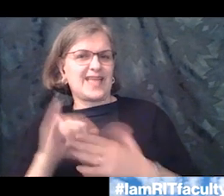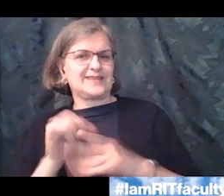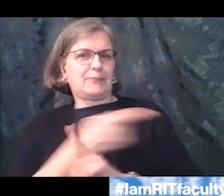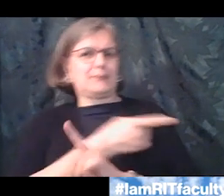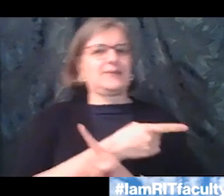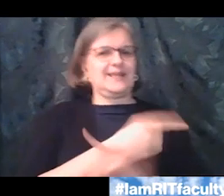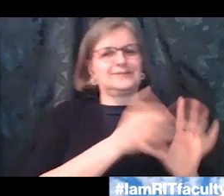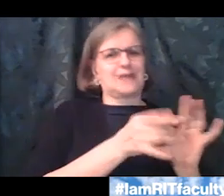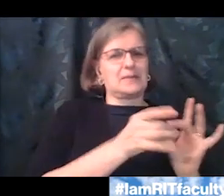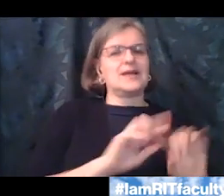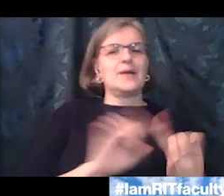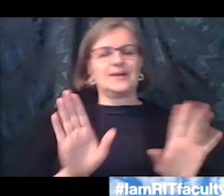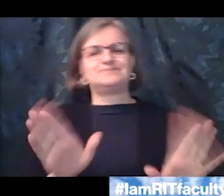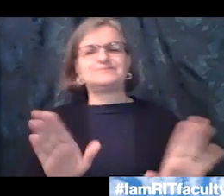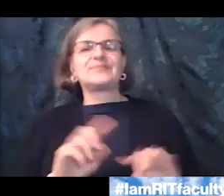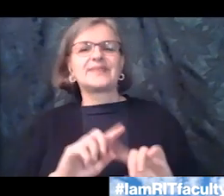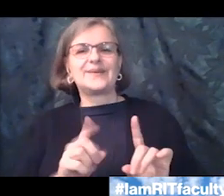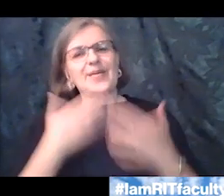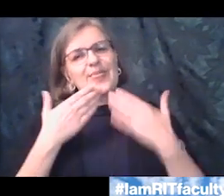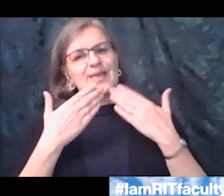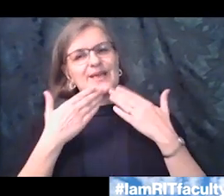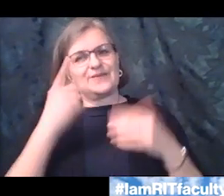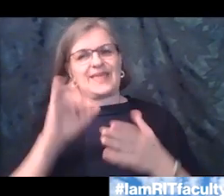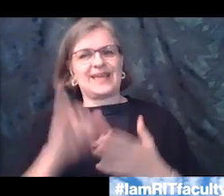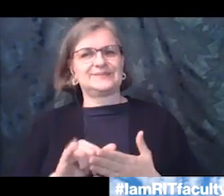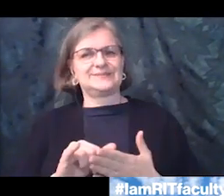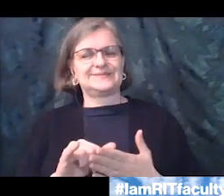unto itself. But anyway, thank you for that. I think you hit it out of the park